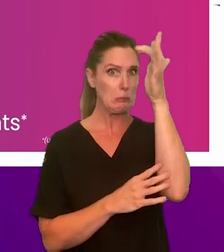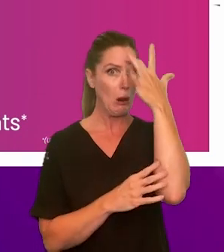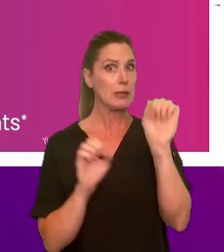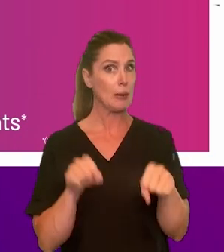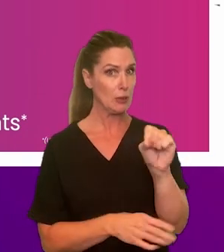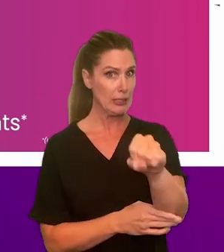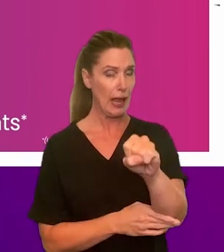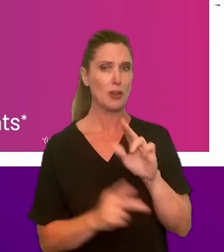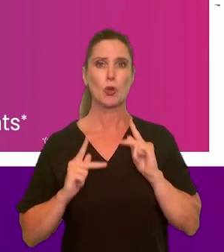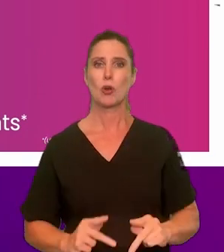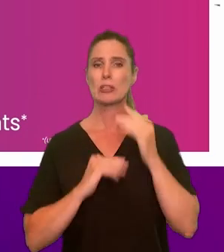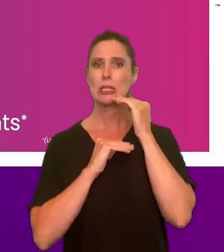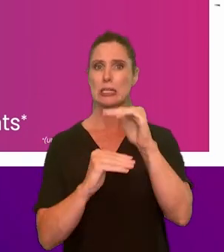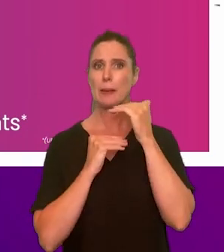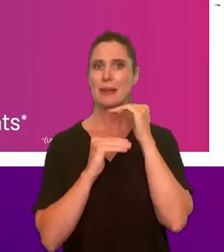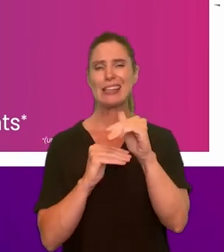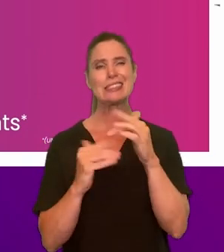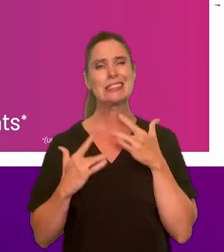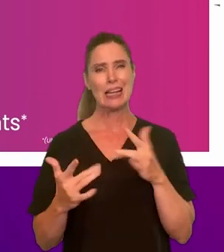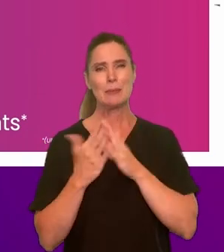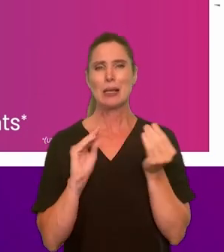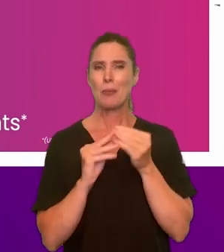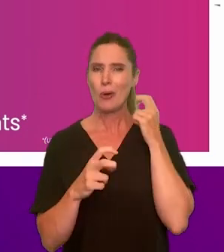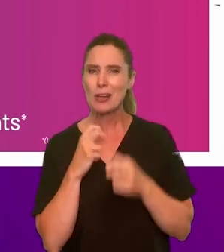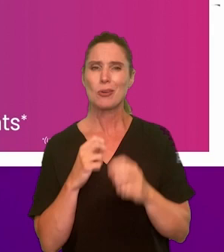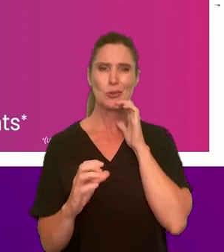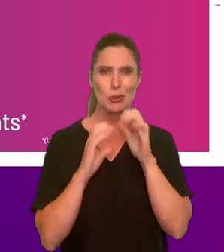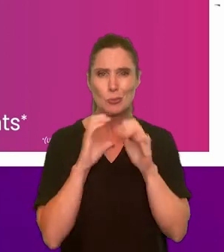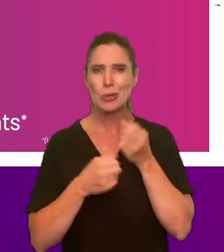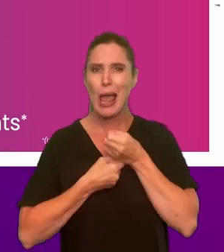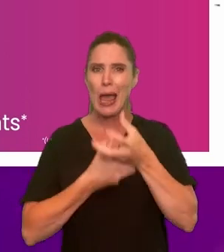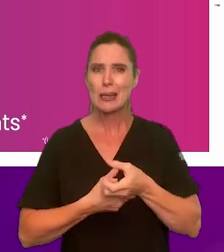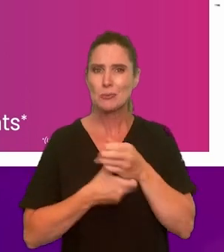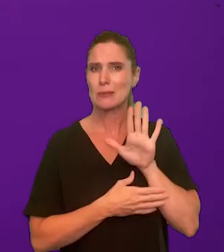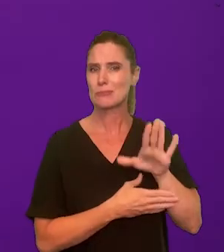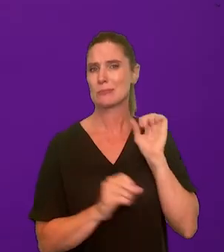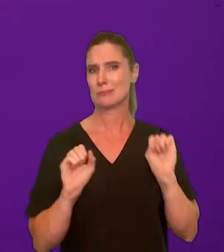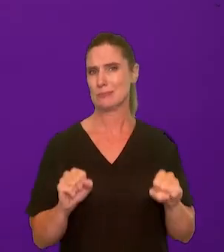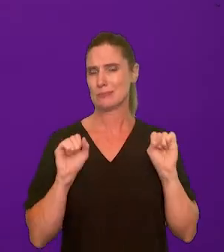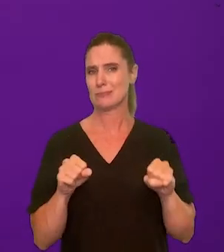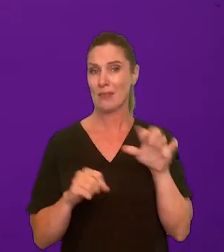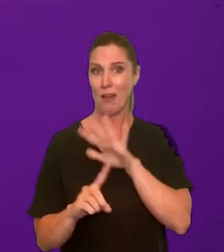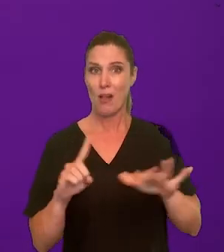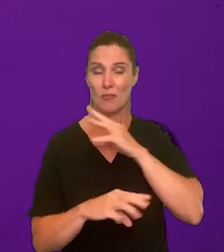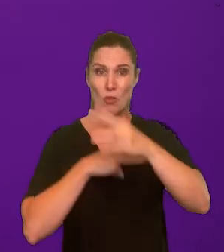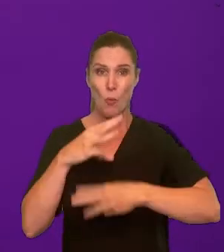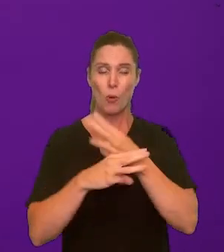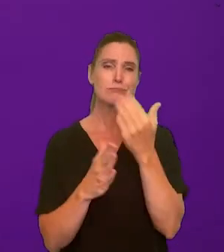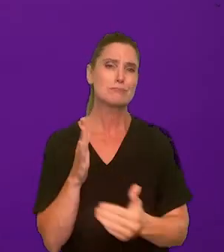her physical limitations often make it difficult for her to communicate and express her abilities. Around the world, there are millions of children like Claire